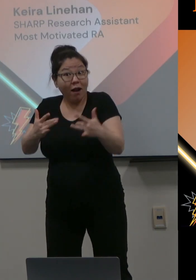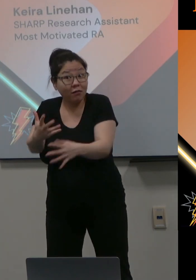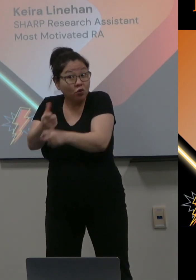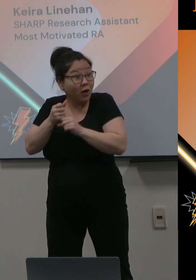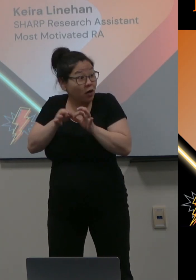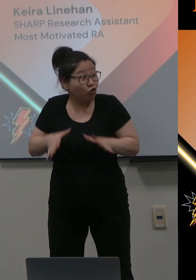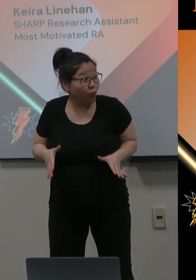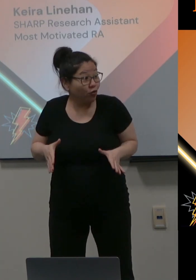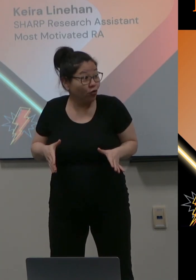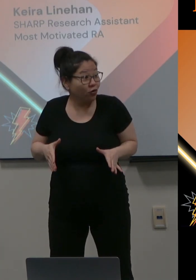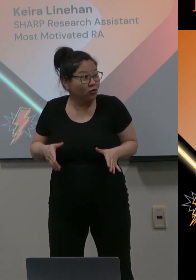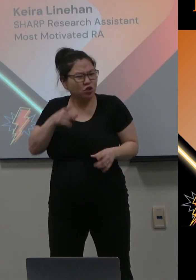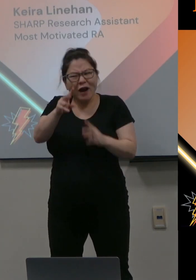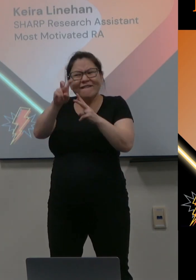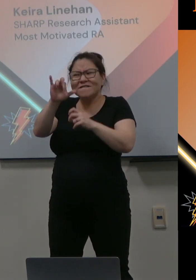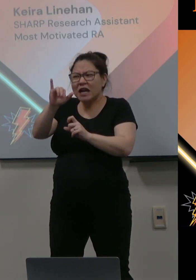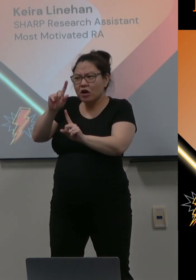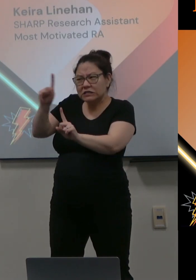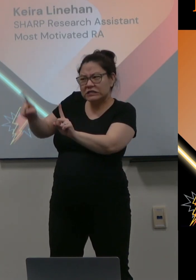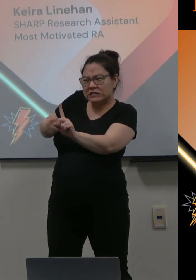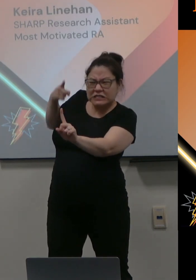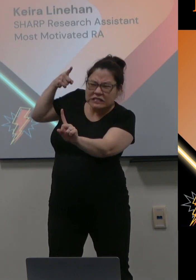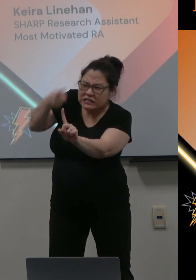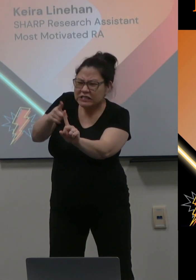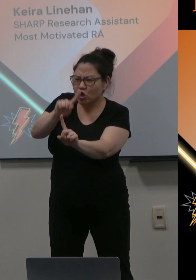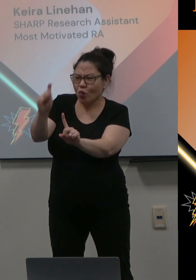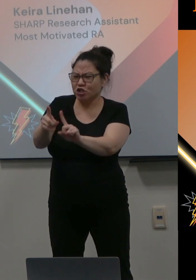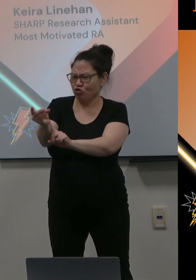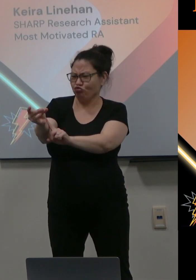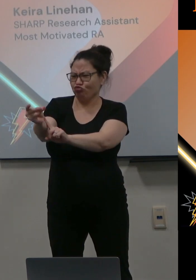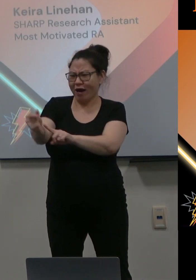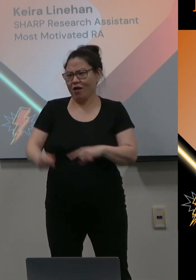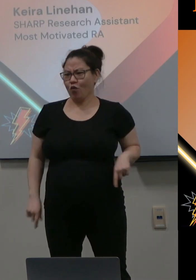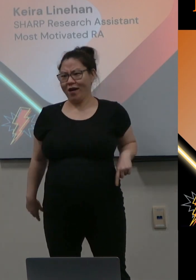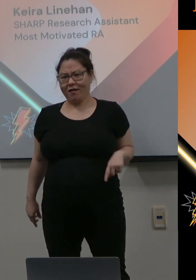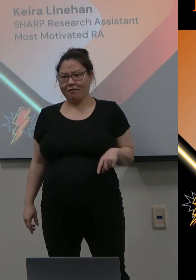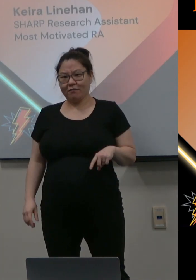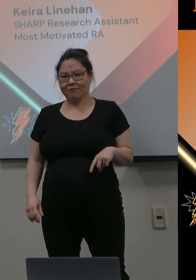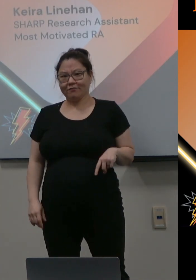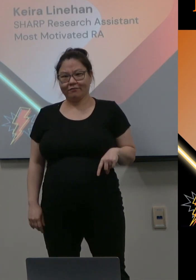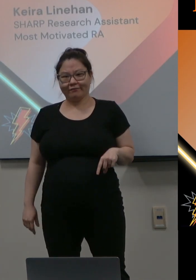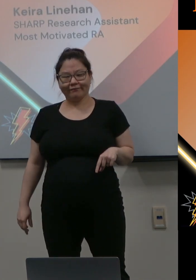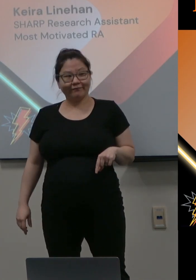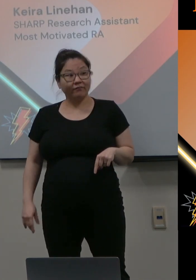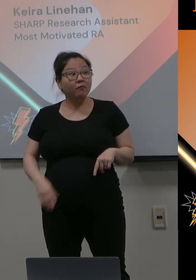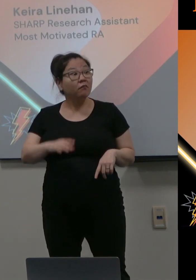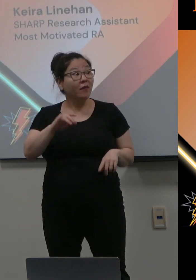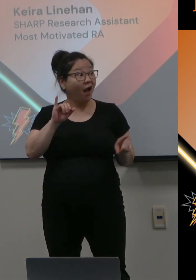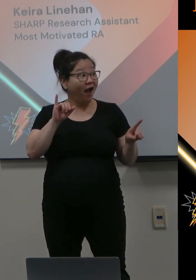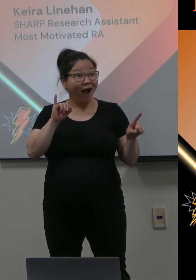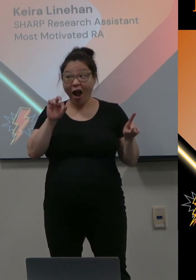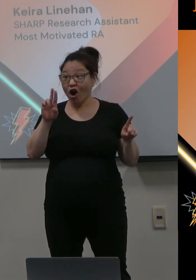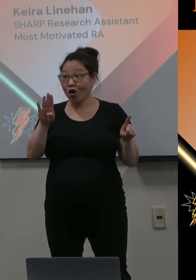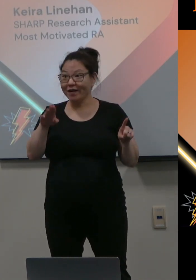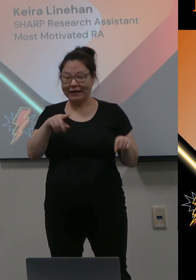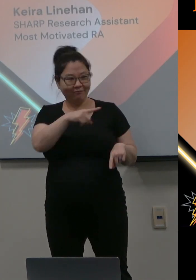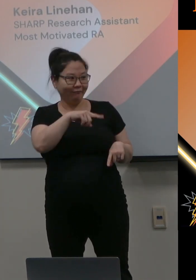And if the doctor said, "Yes," I got an interpreter, but did the patient ask for an interpreter? So she had a research question ready right away.